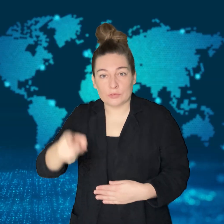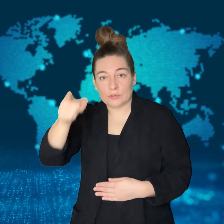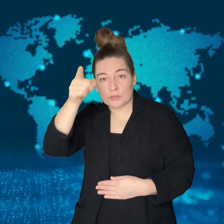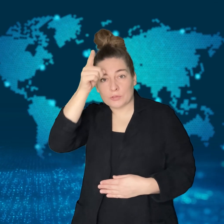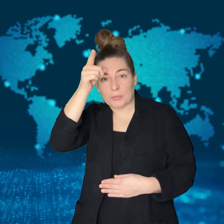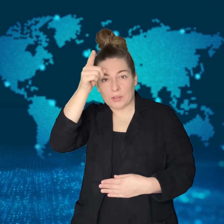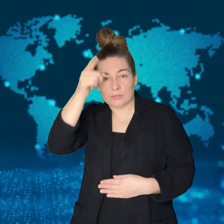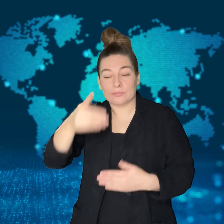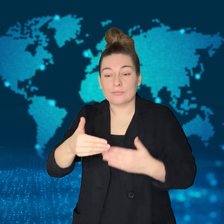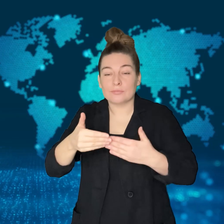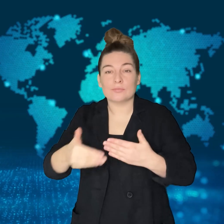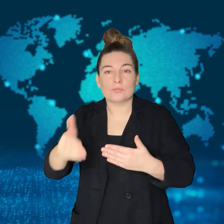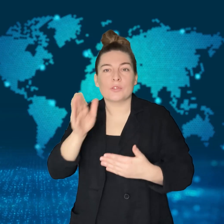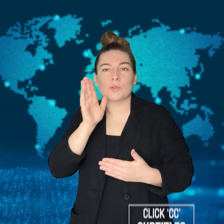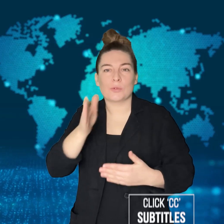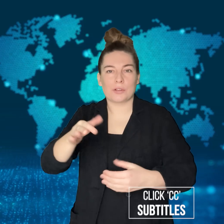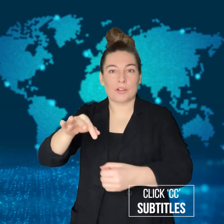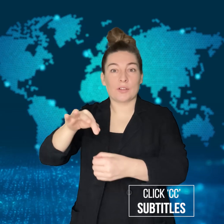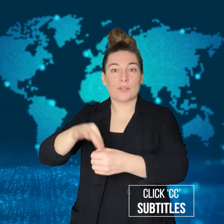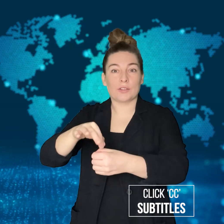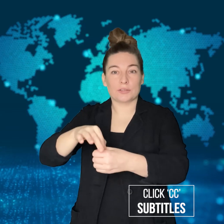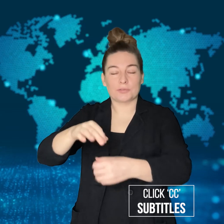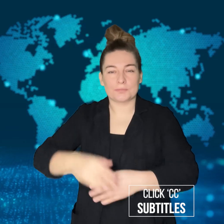Set for snap elections